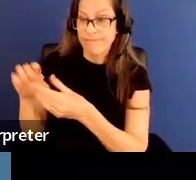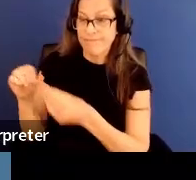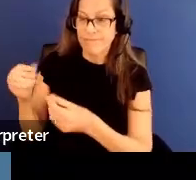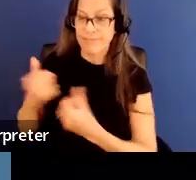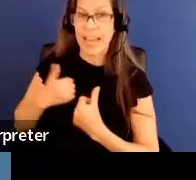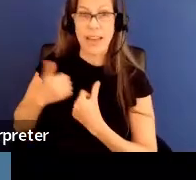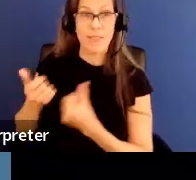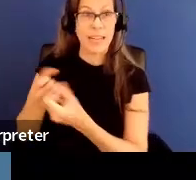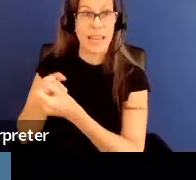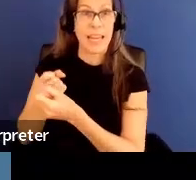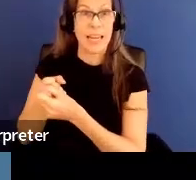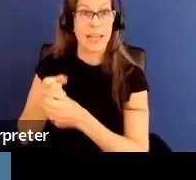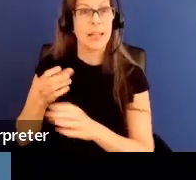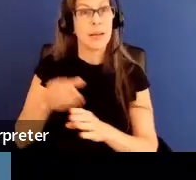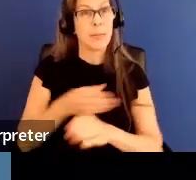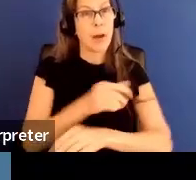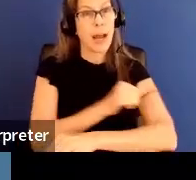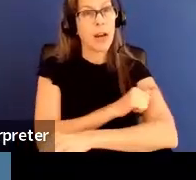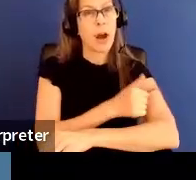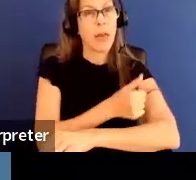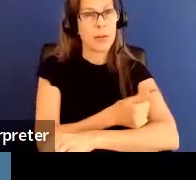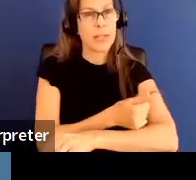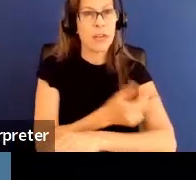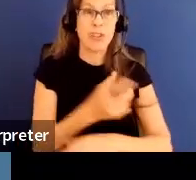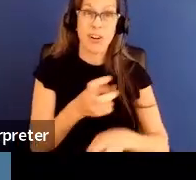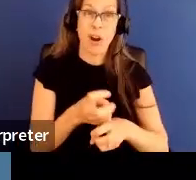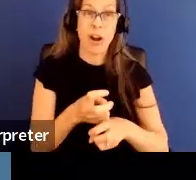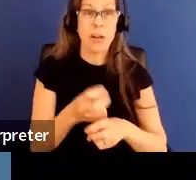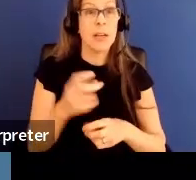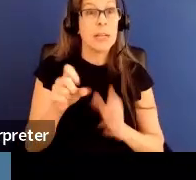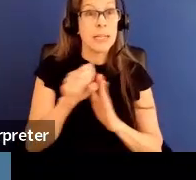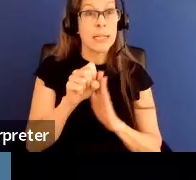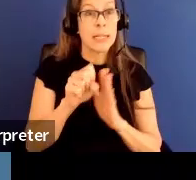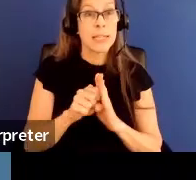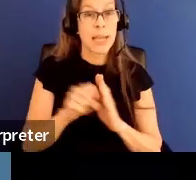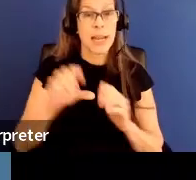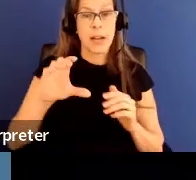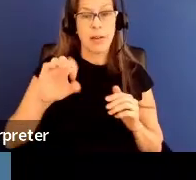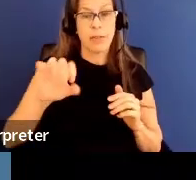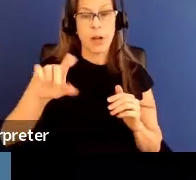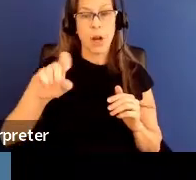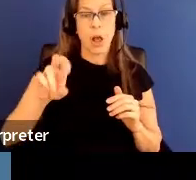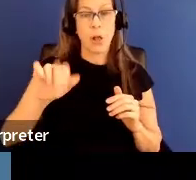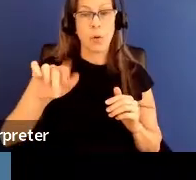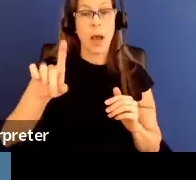for